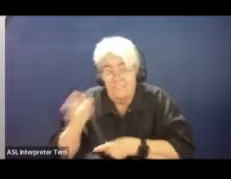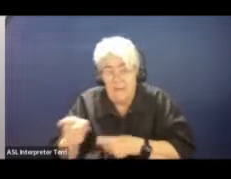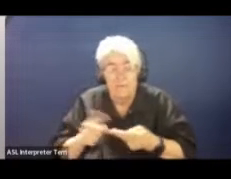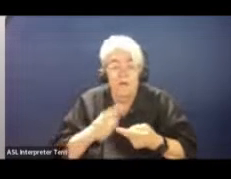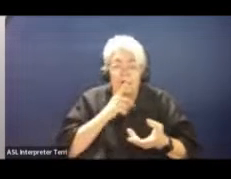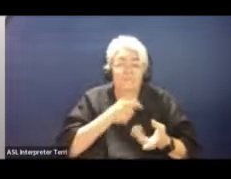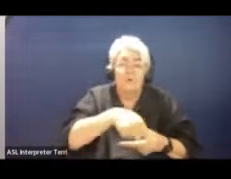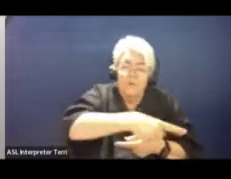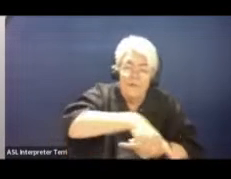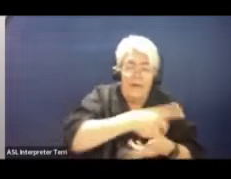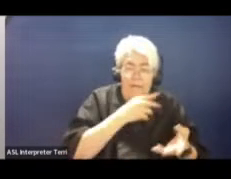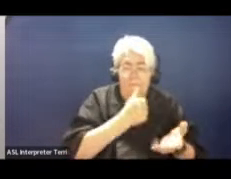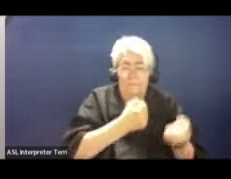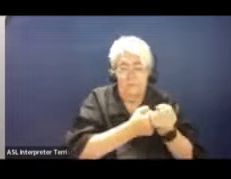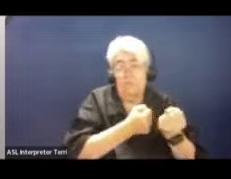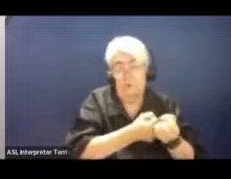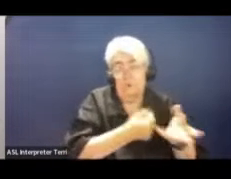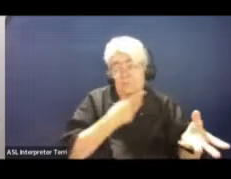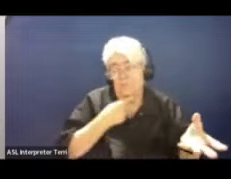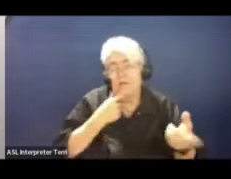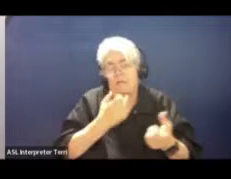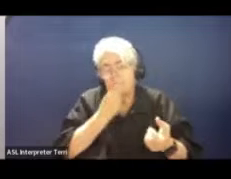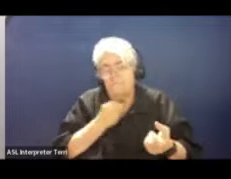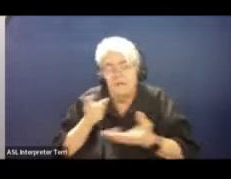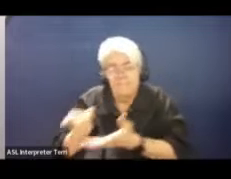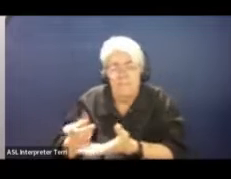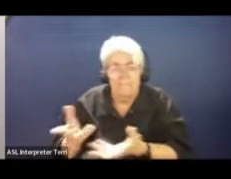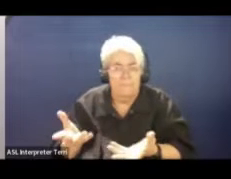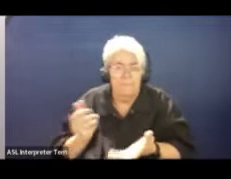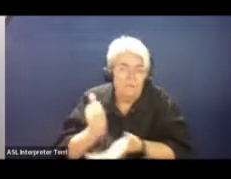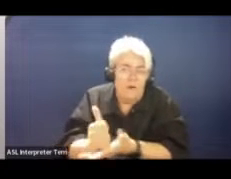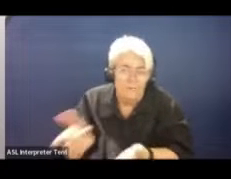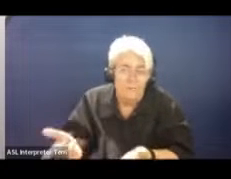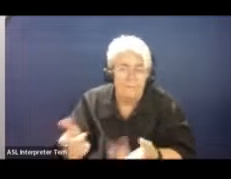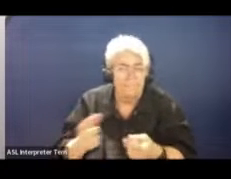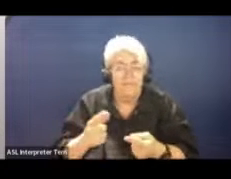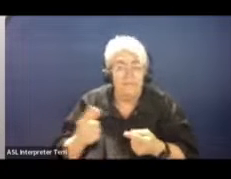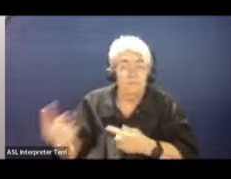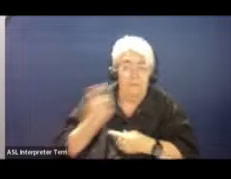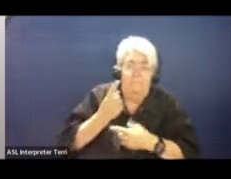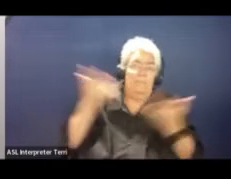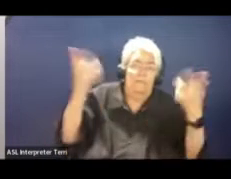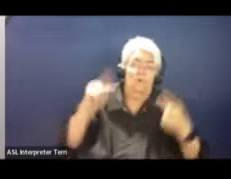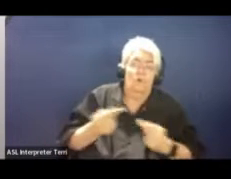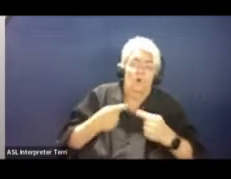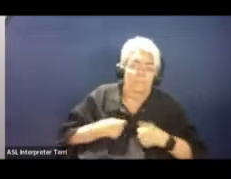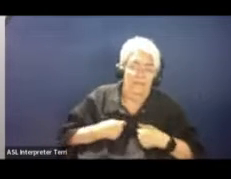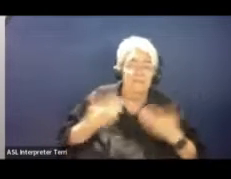accommodations to help the survivor that they love. And we connect survivors to stabilization resources, like